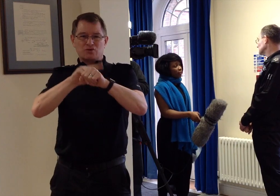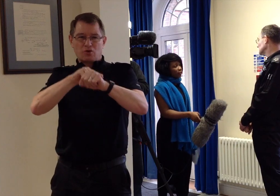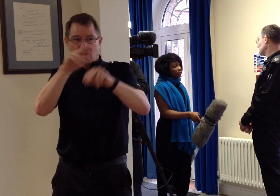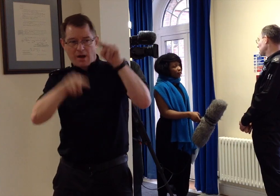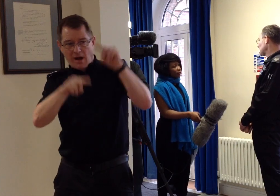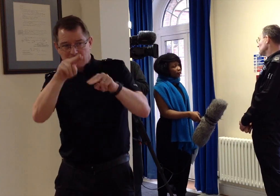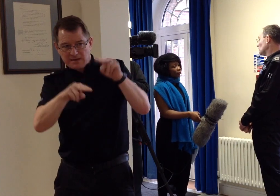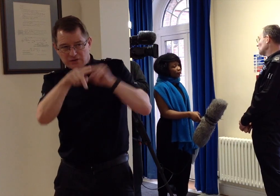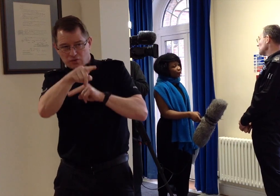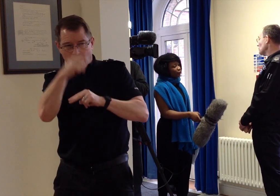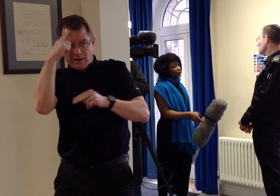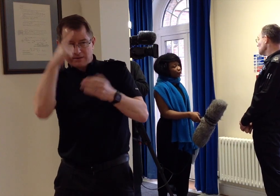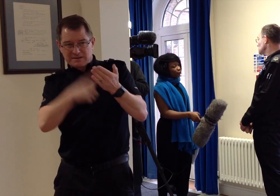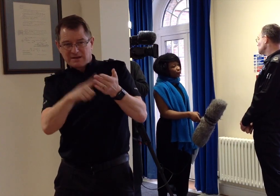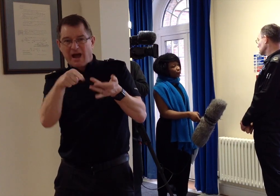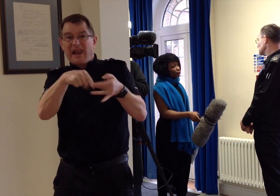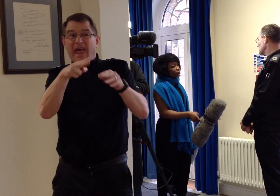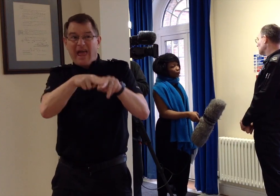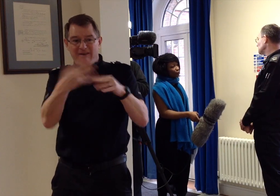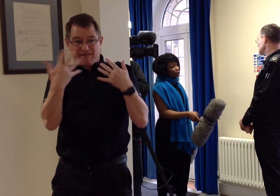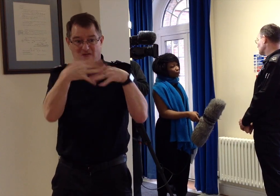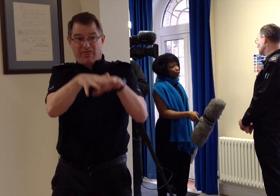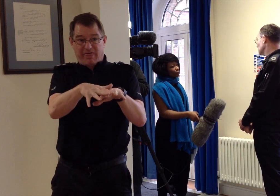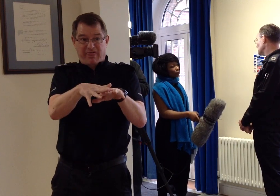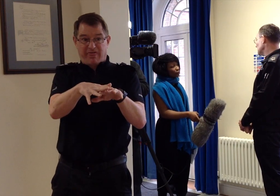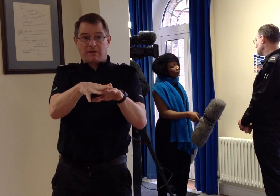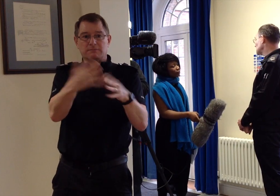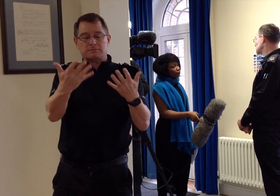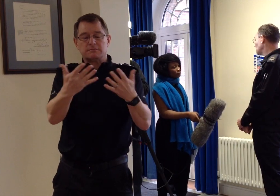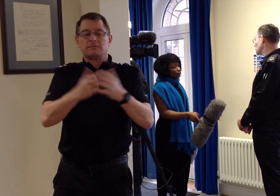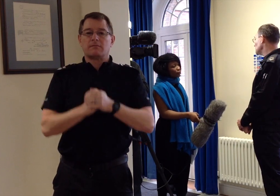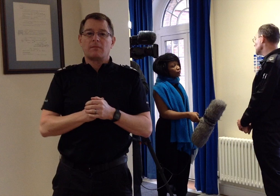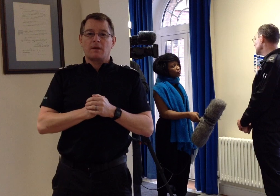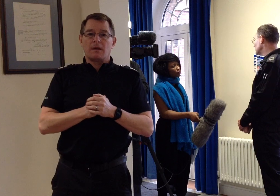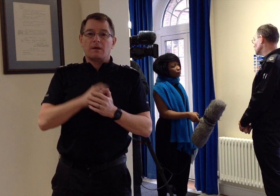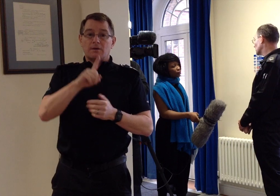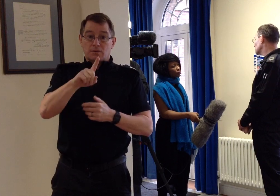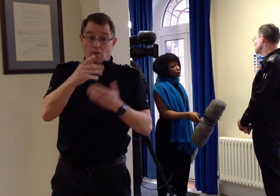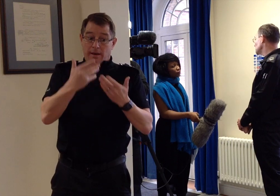so a Doctor would assess you to determine if under the influence